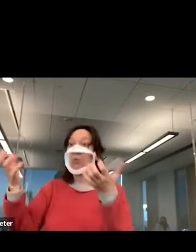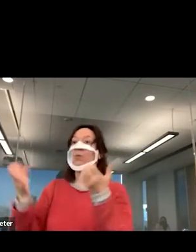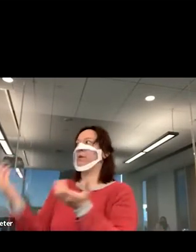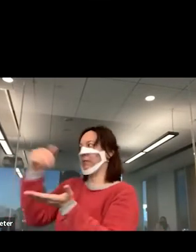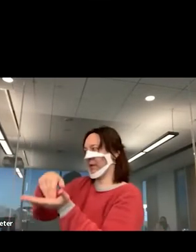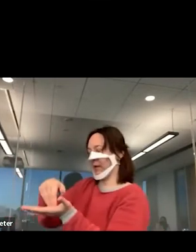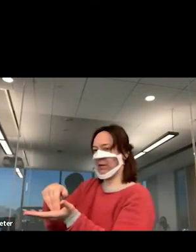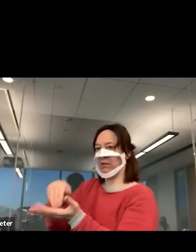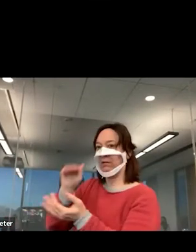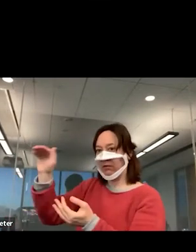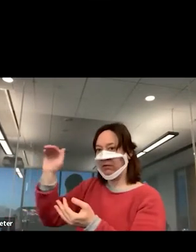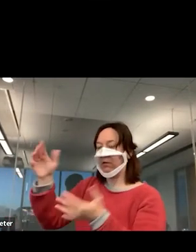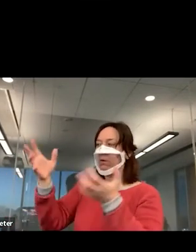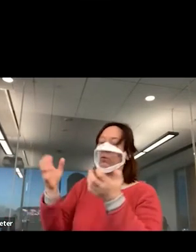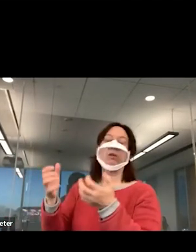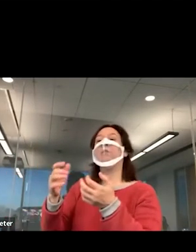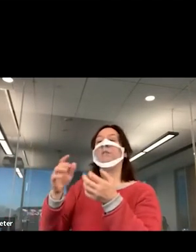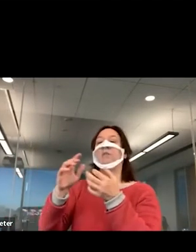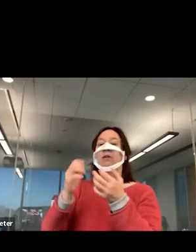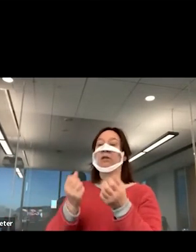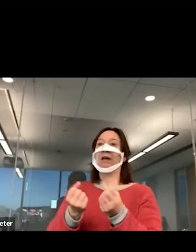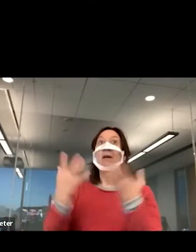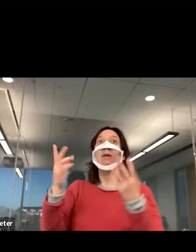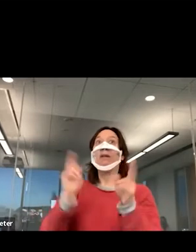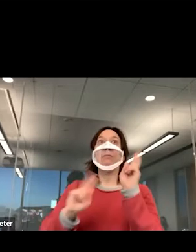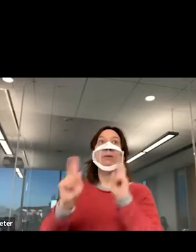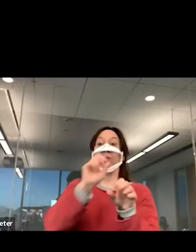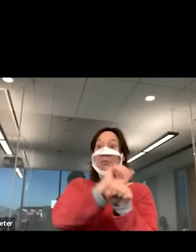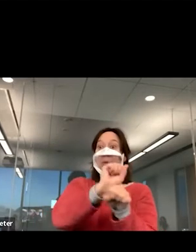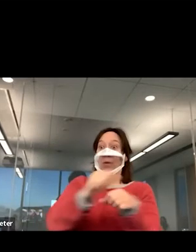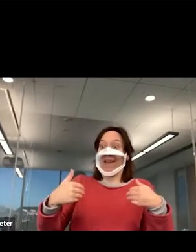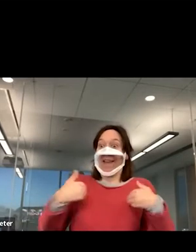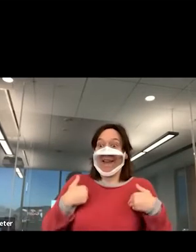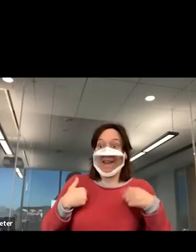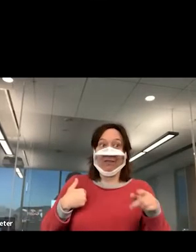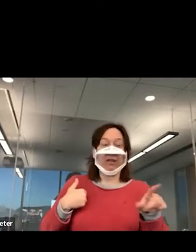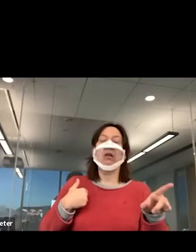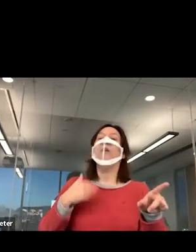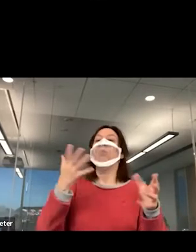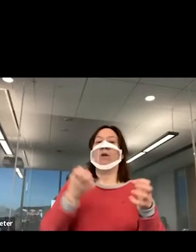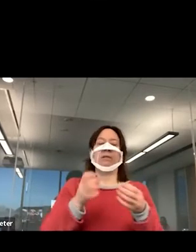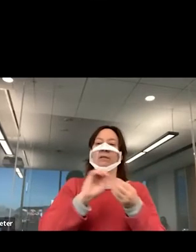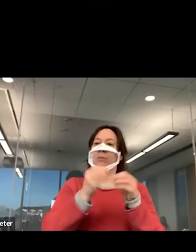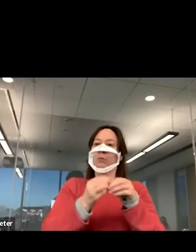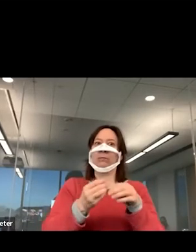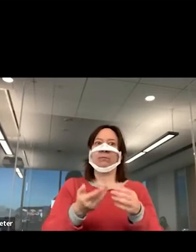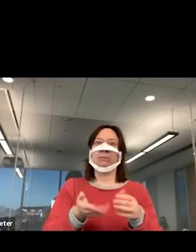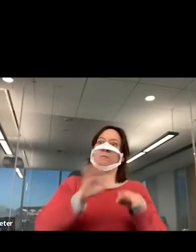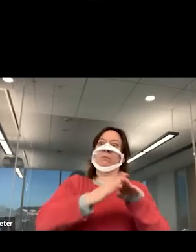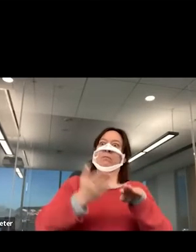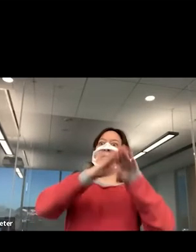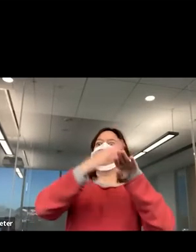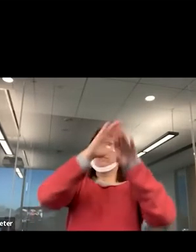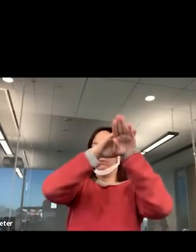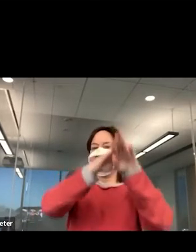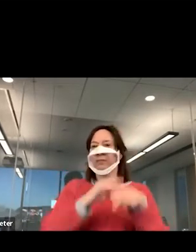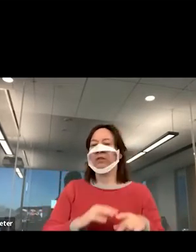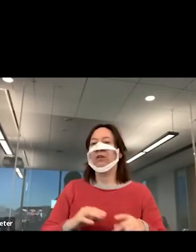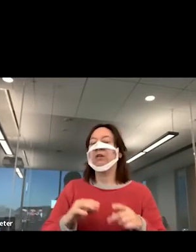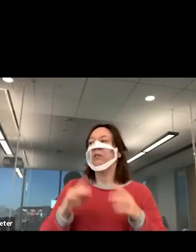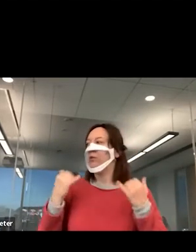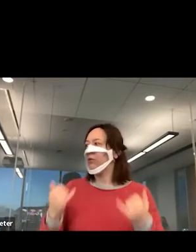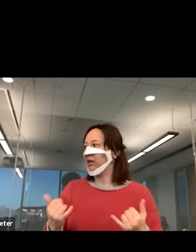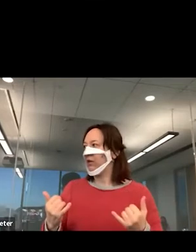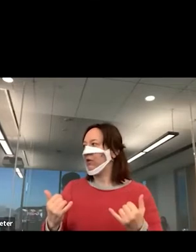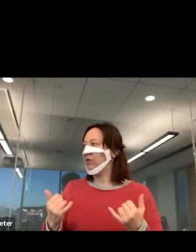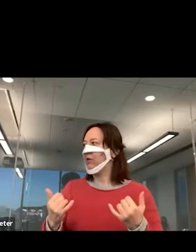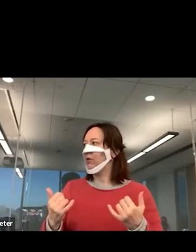focus on that as well because once attention is is taken off something um you know it it doesn't